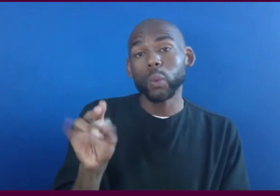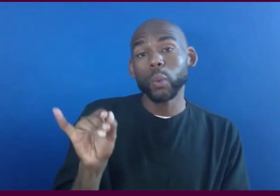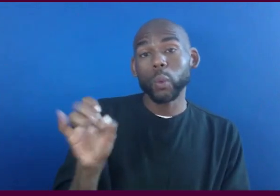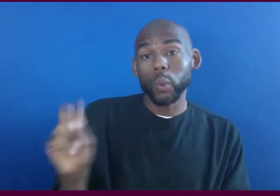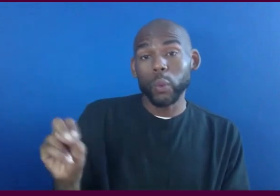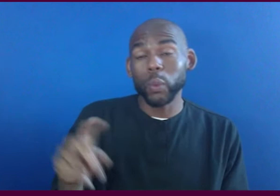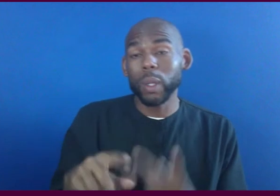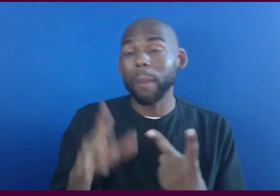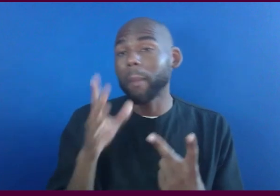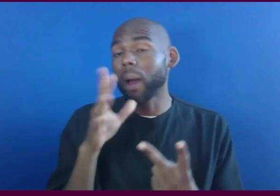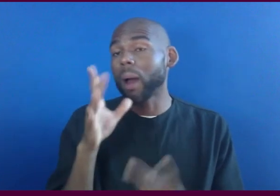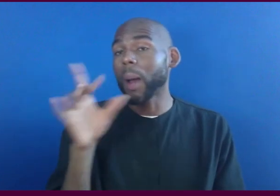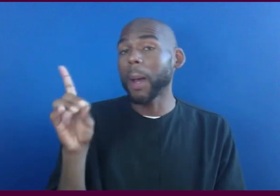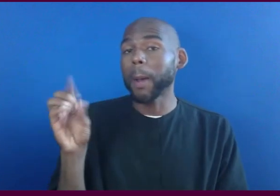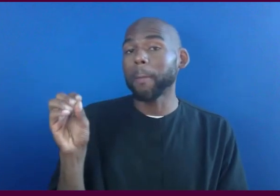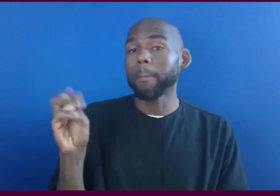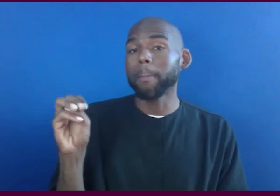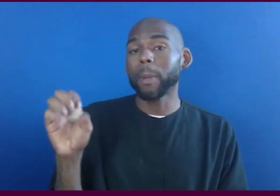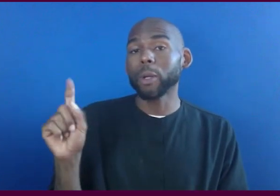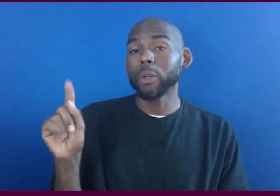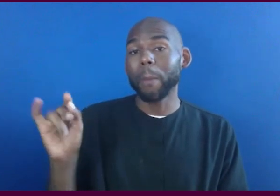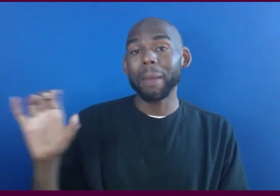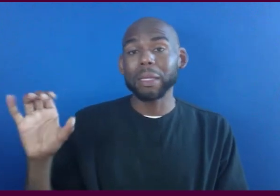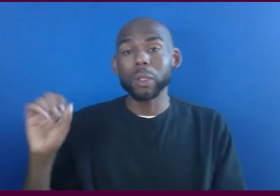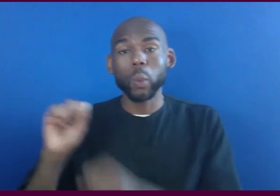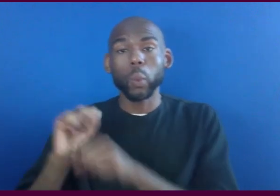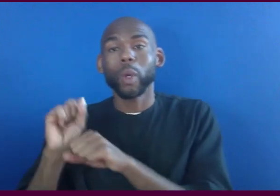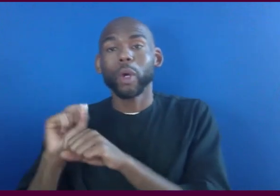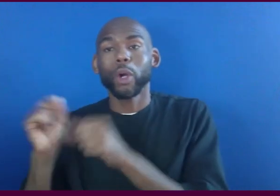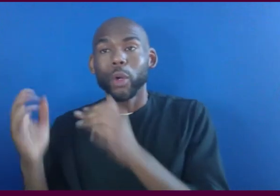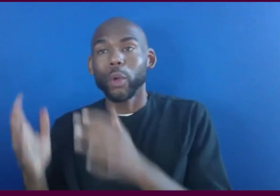My mom was a domestic worker, so I really...